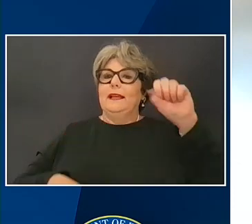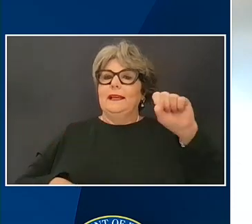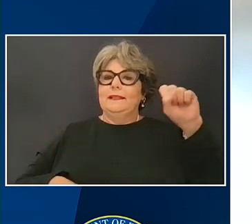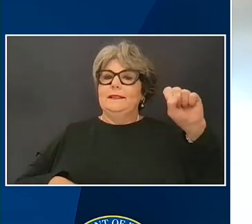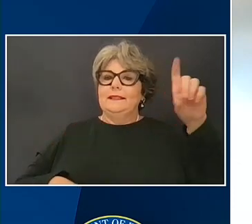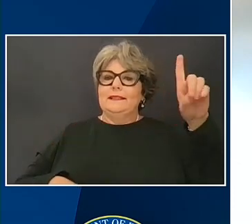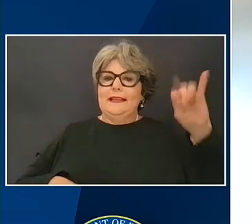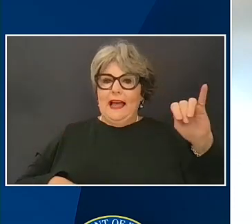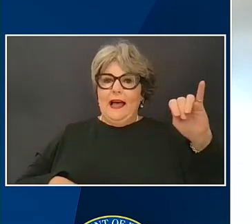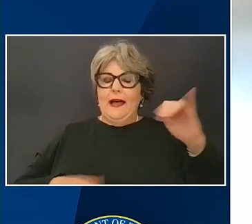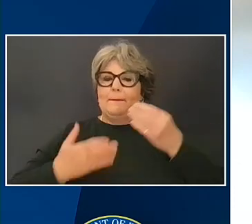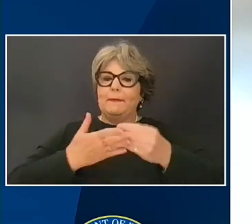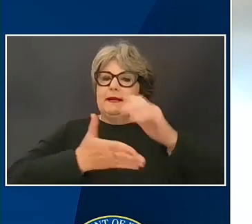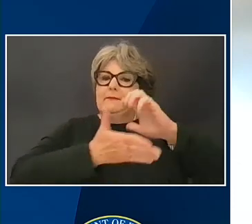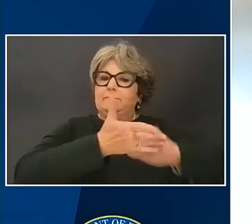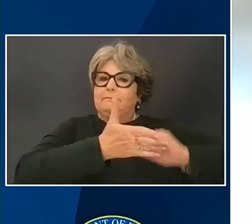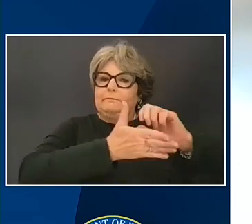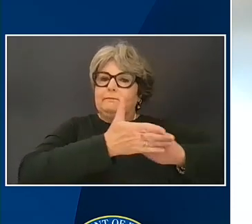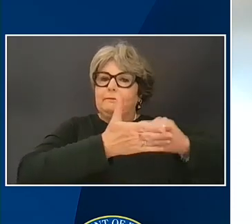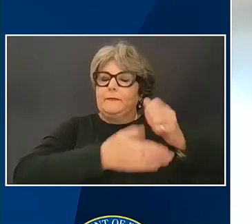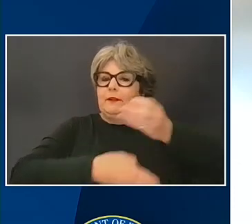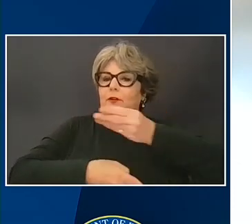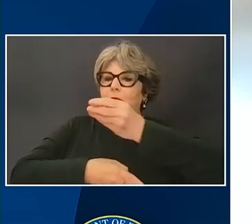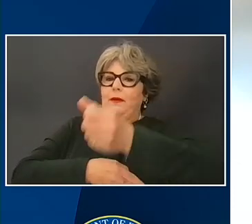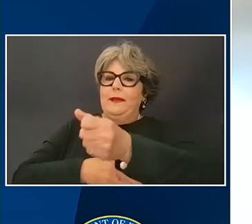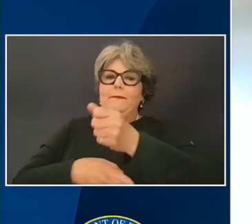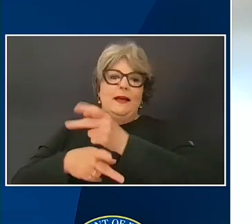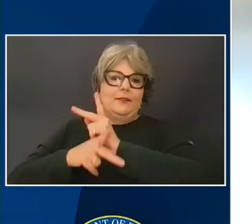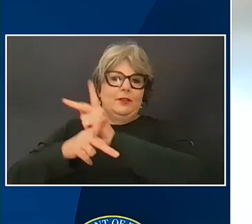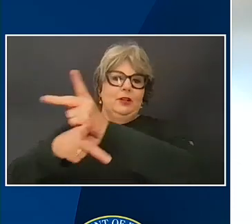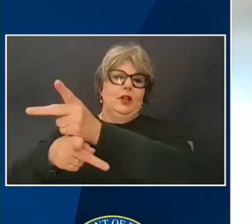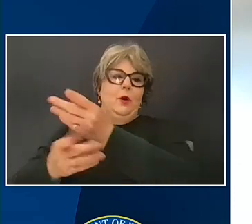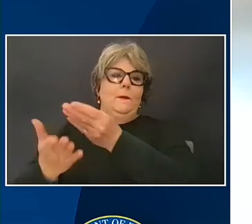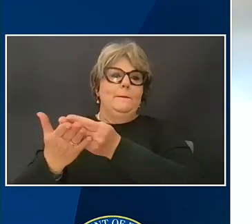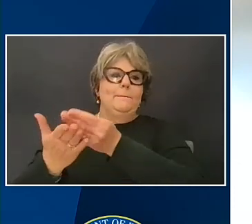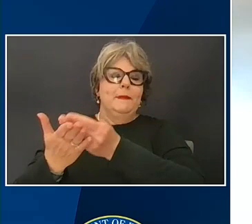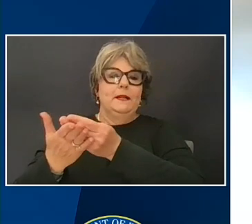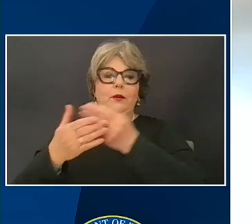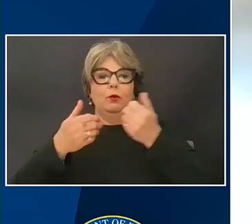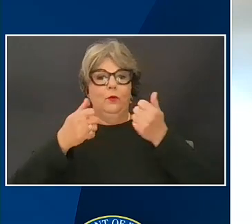garnished to repay defaulted loans. And when we tried to get through a FERPA